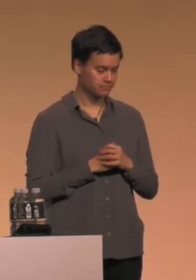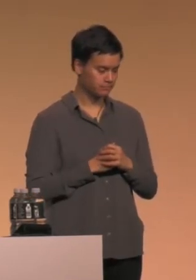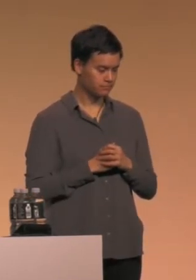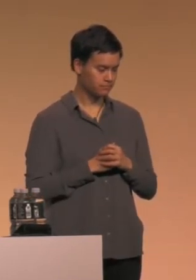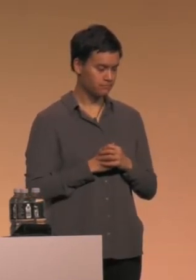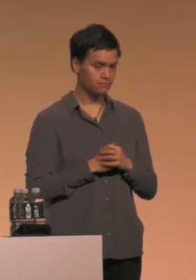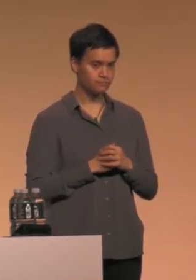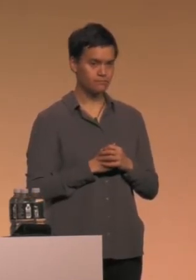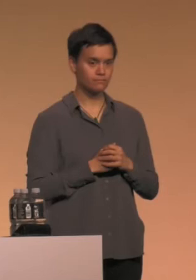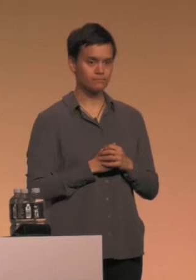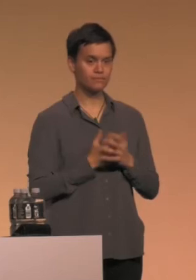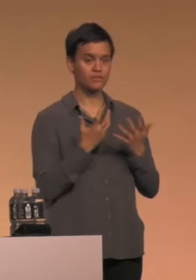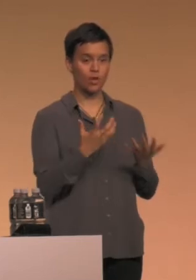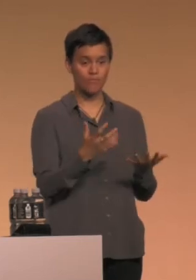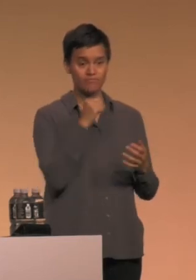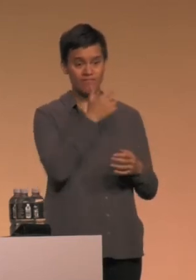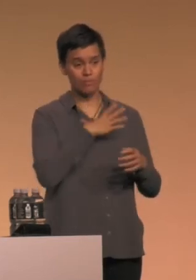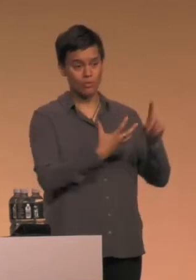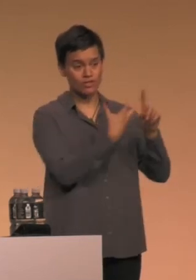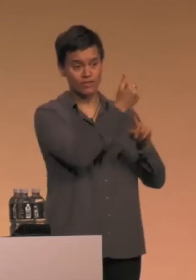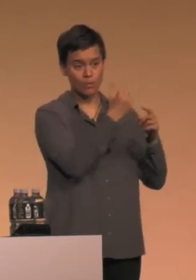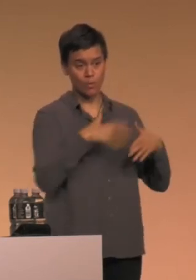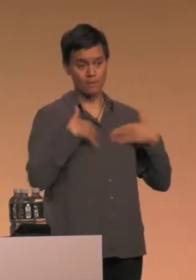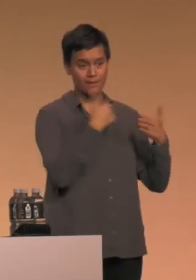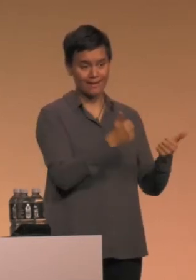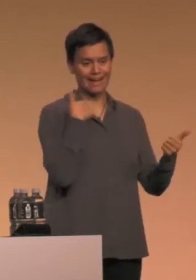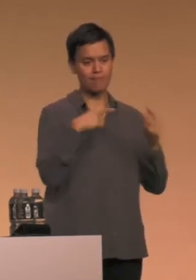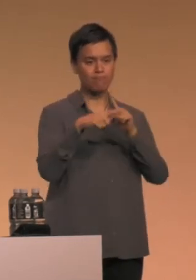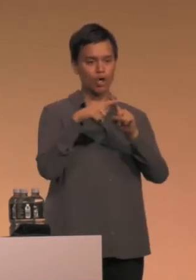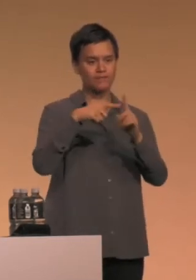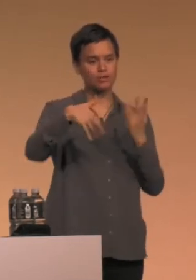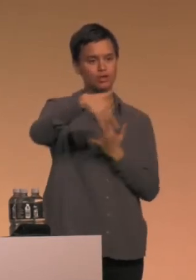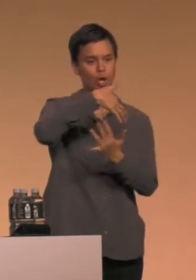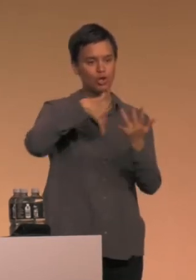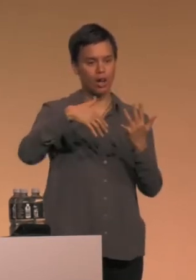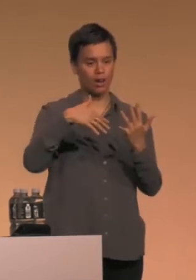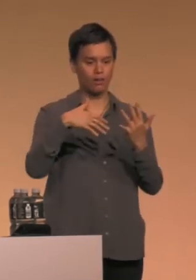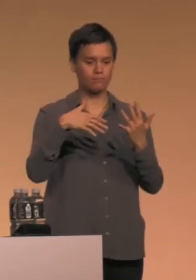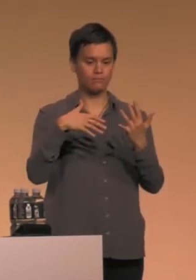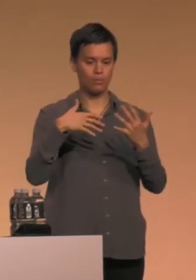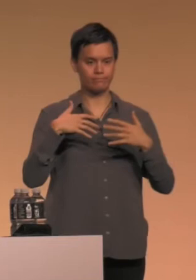Achieving well-being requires positive social exchanges and action between staff and patients,